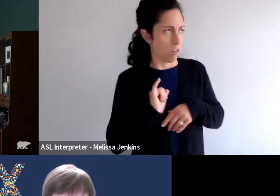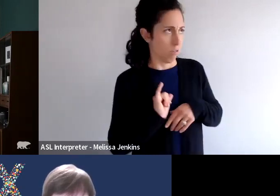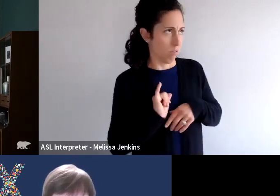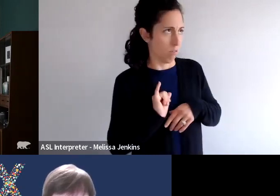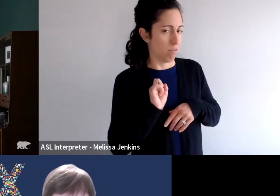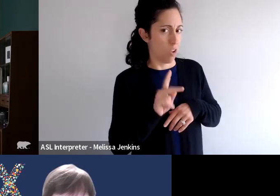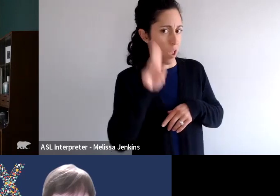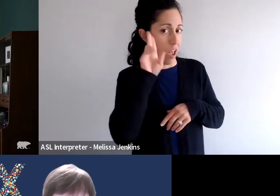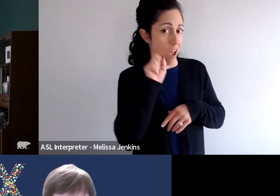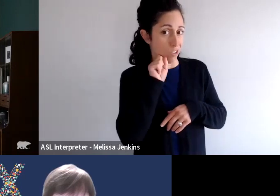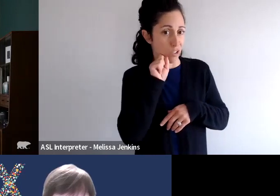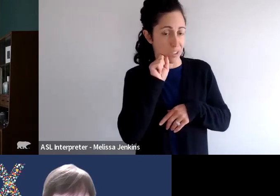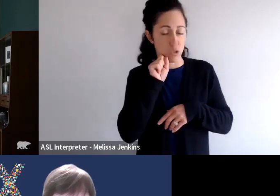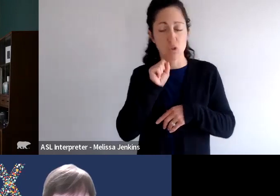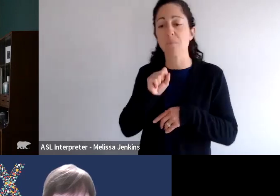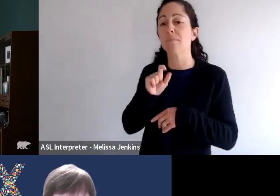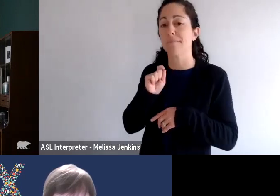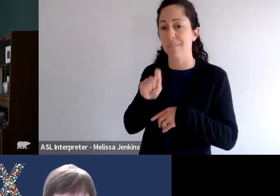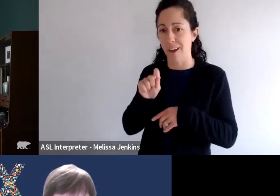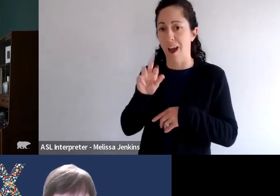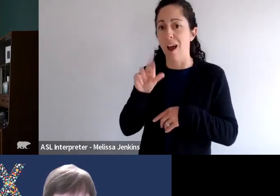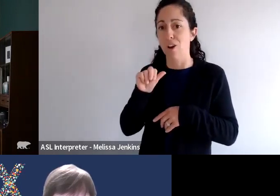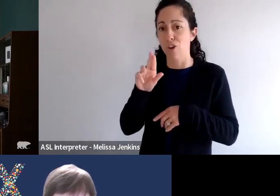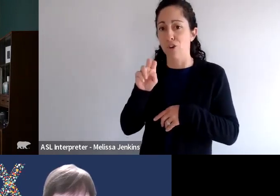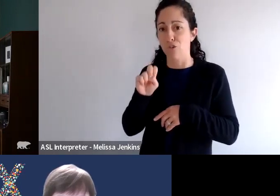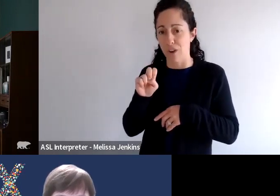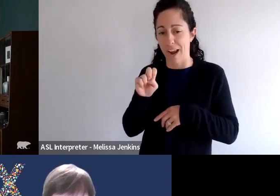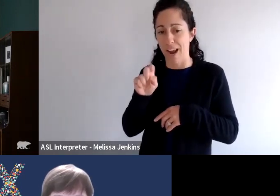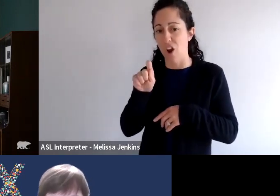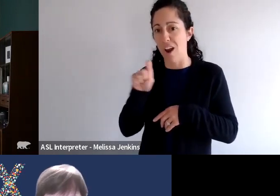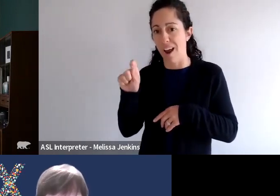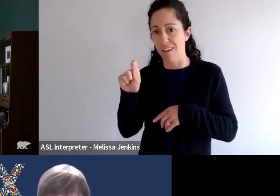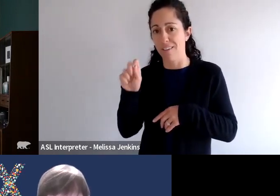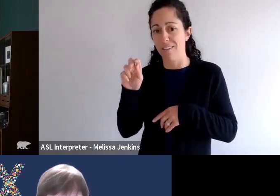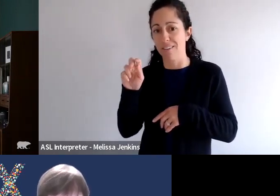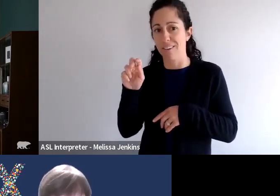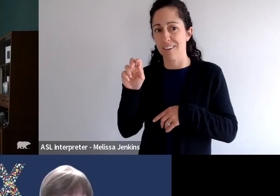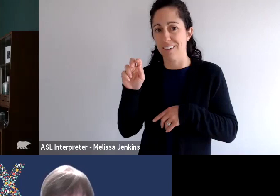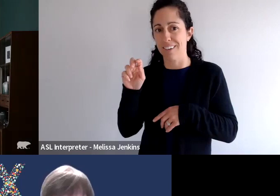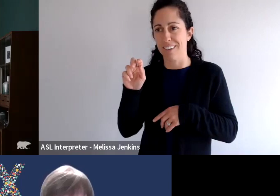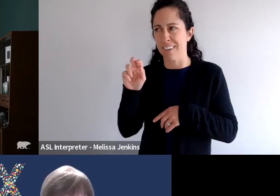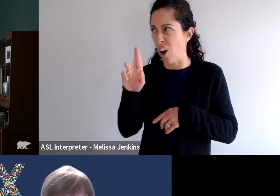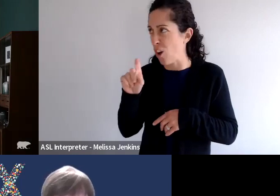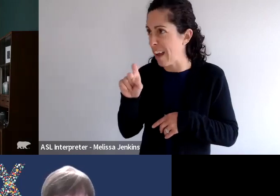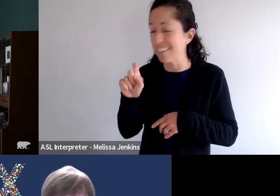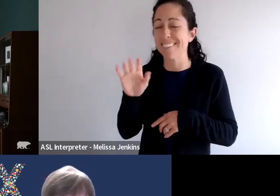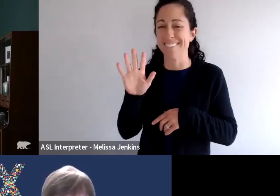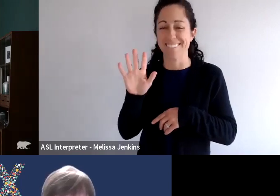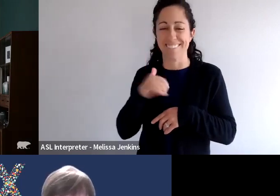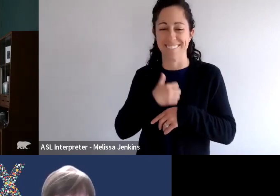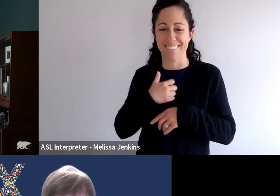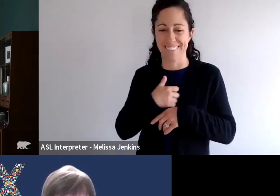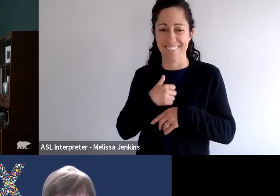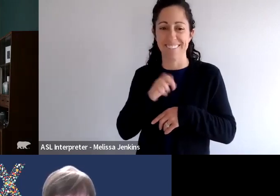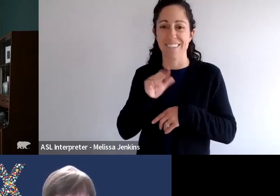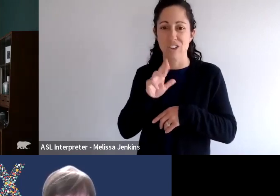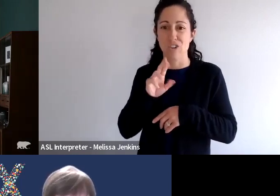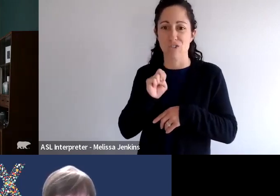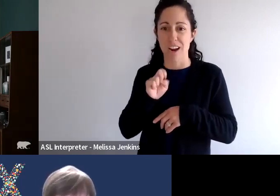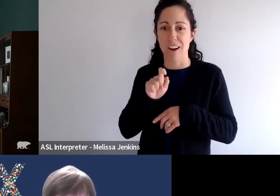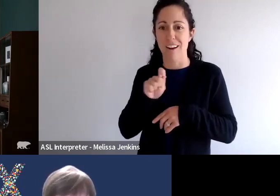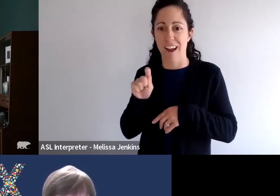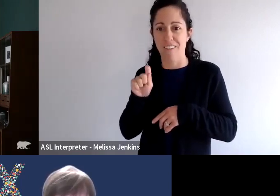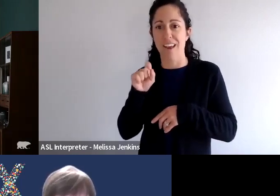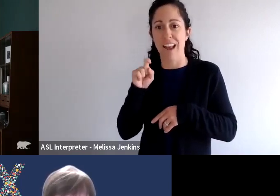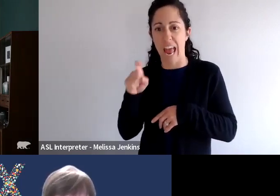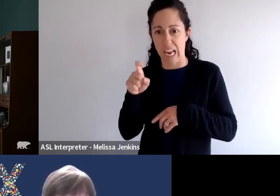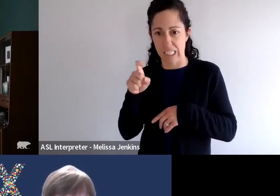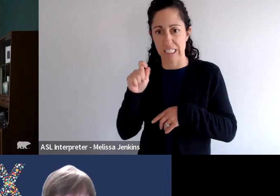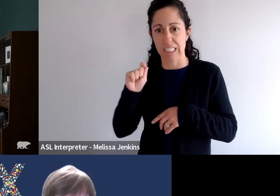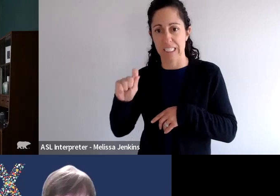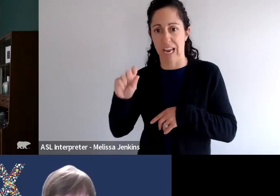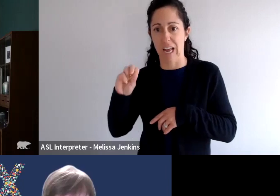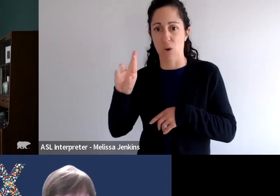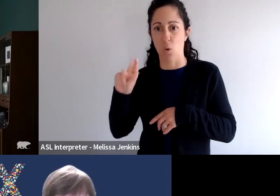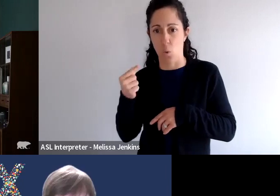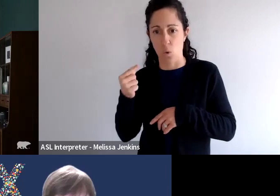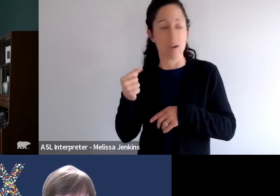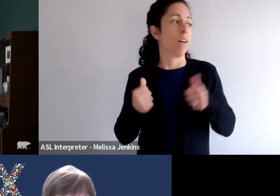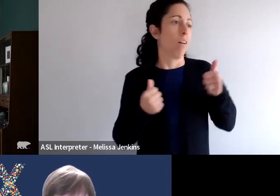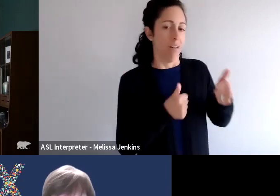I'm sorry yes yes sorry rare hyphen X .org Okay great. Okay, and the second question I have and